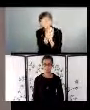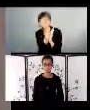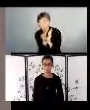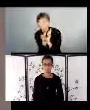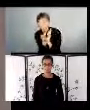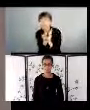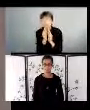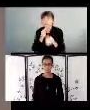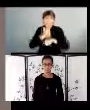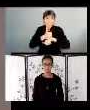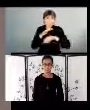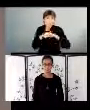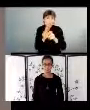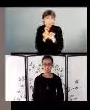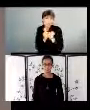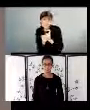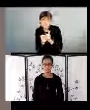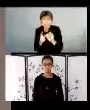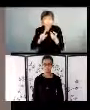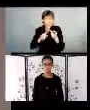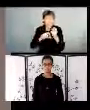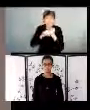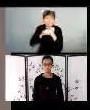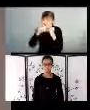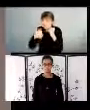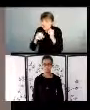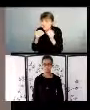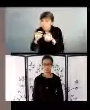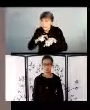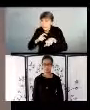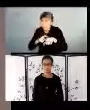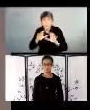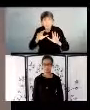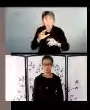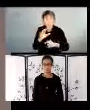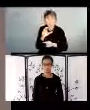or it might take longer than expected, we’re generally able to extend your reporting deadline